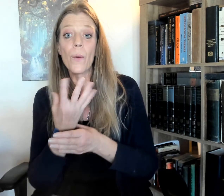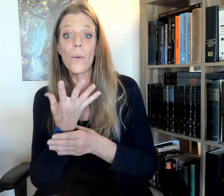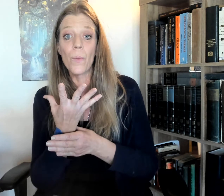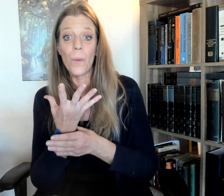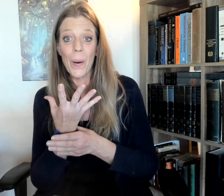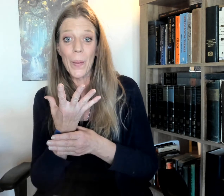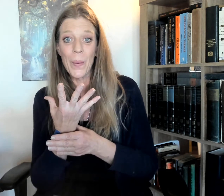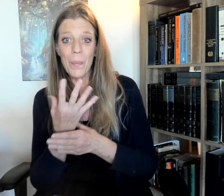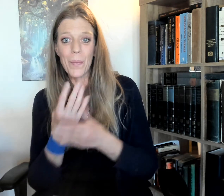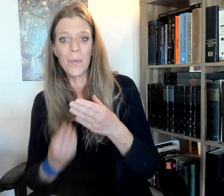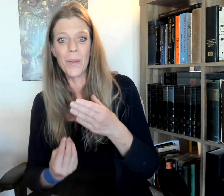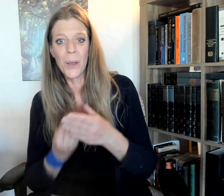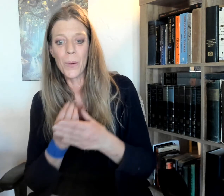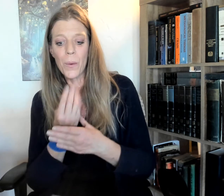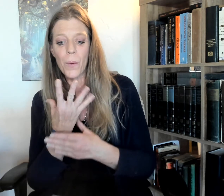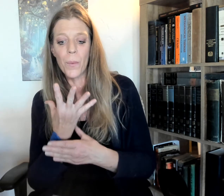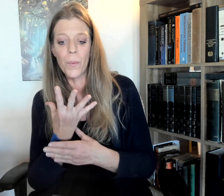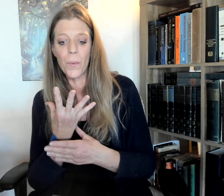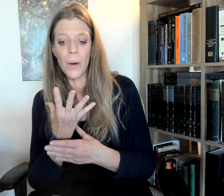GROW. GROW.